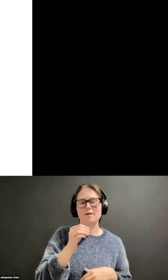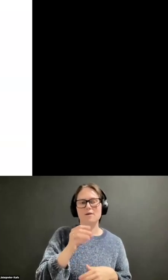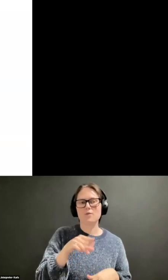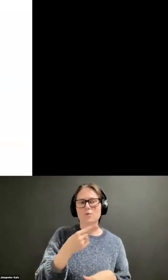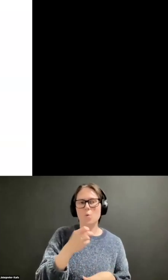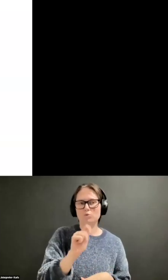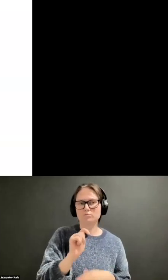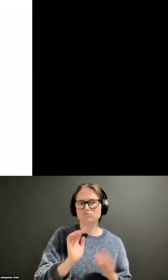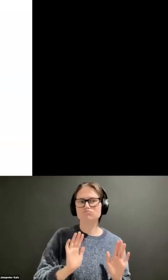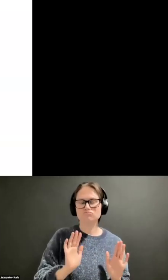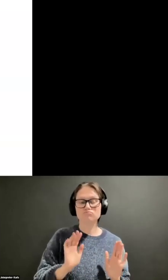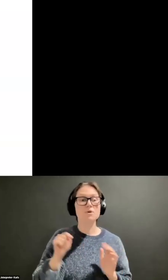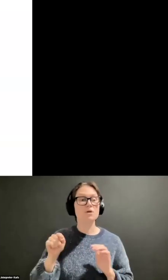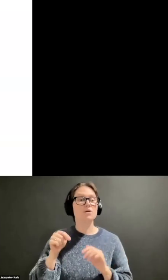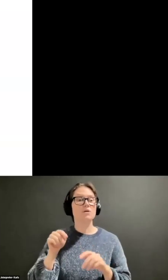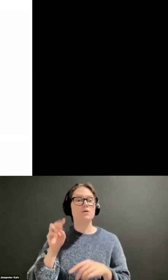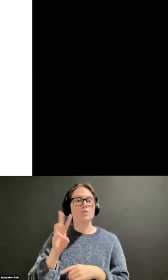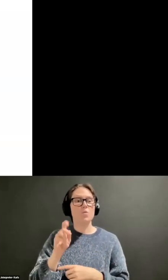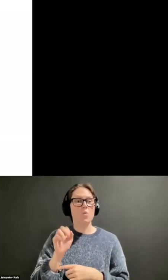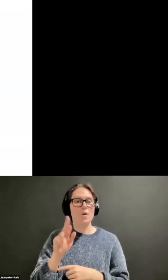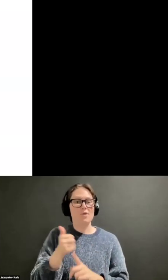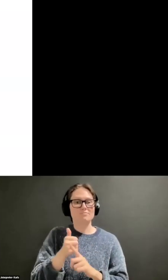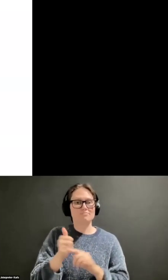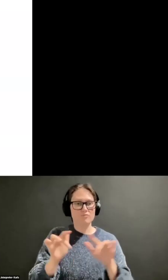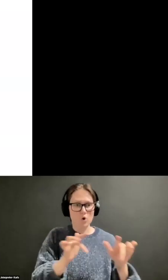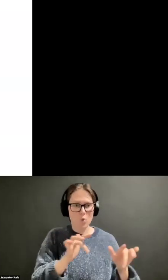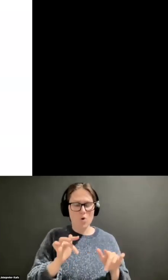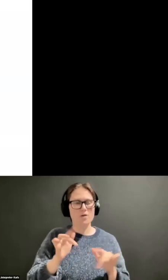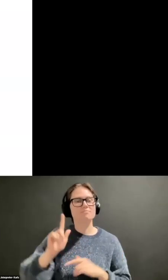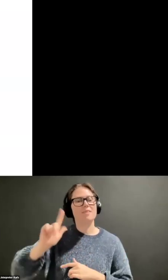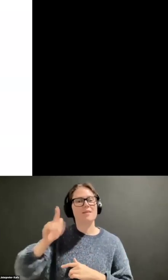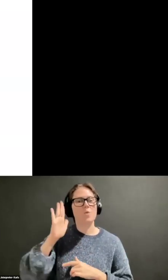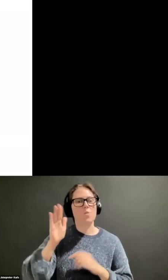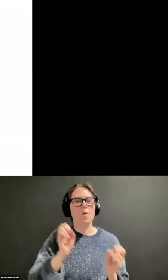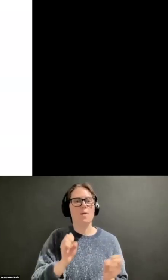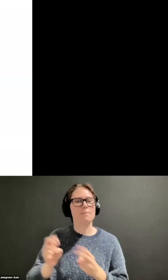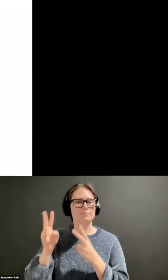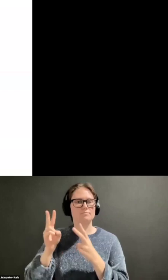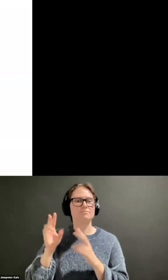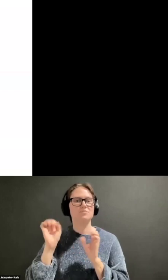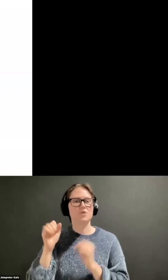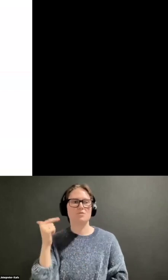it for you to view at a later time. We're going to try to answer all the questions at the end if